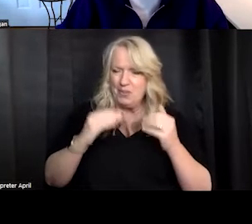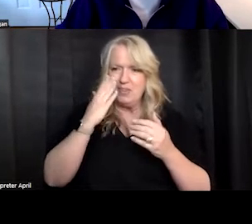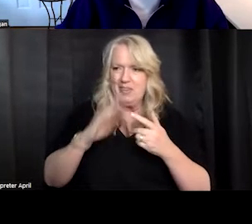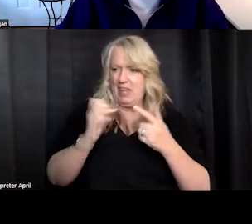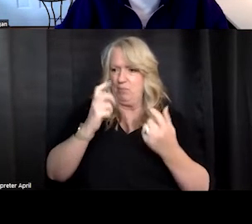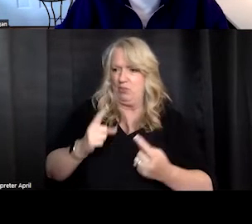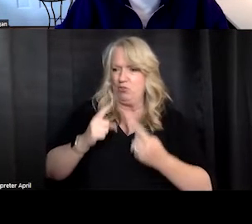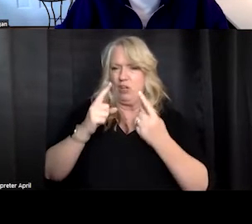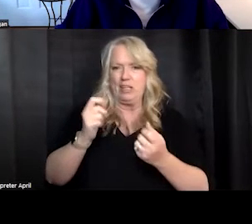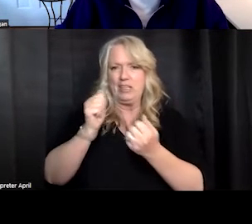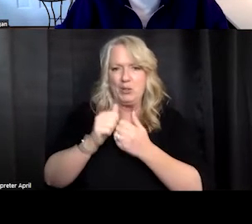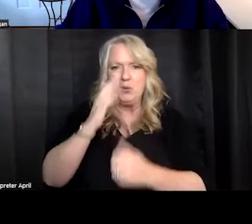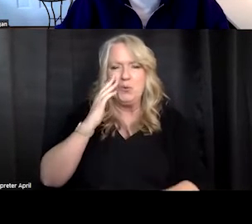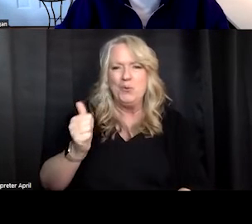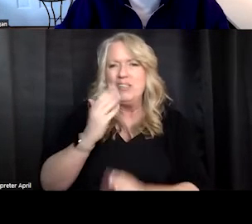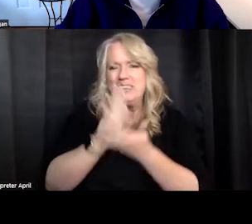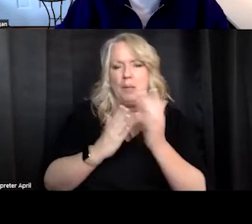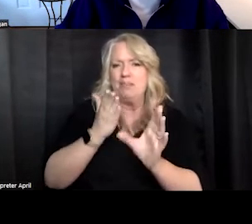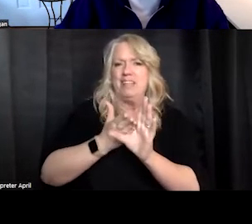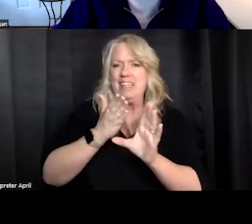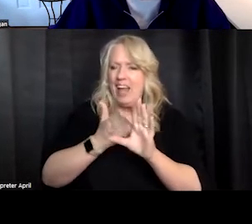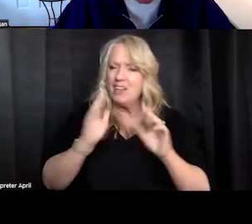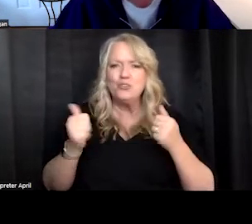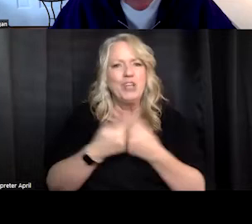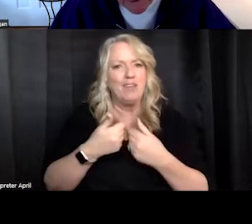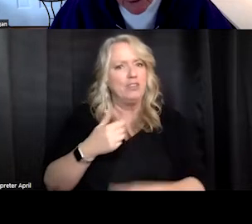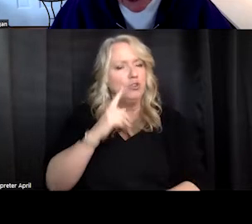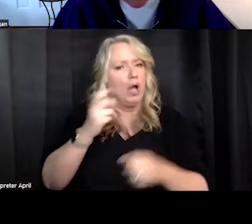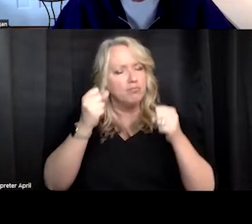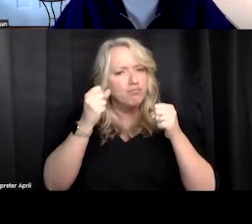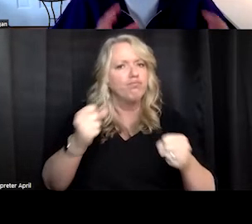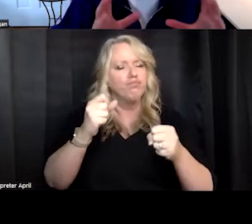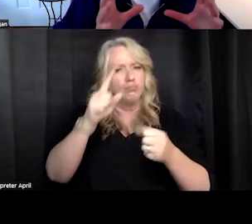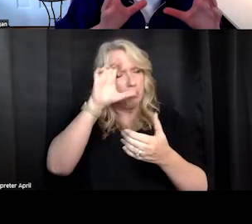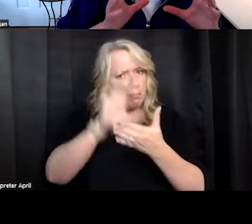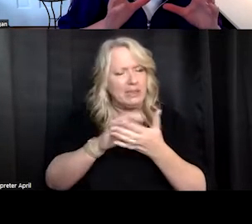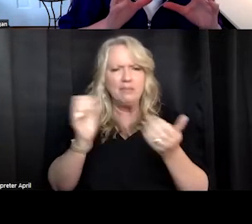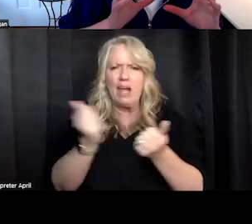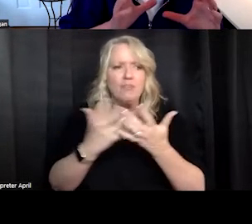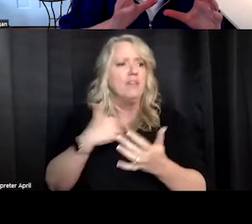, 40 POUND WEIGHT GAIN IS MR. ACCEPT ACCEPTABLE THAN STRUGGLING WITH MY PSYCHIATRIC